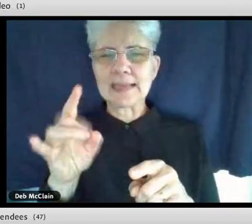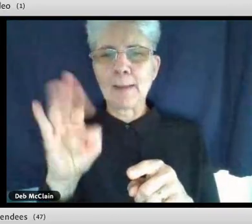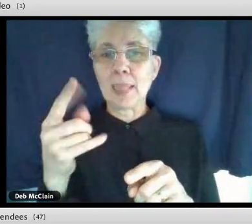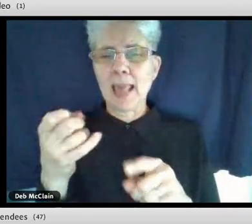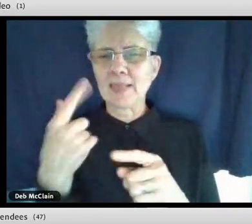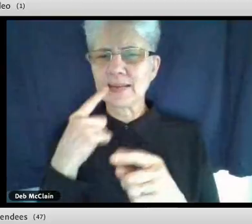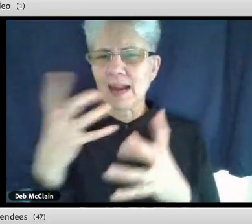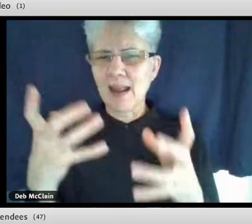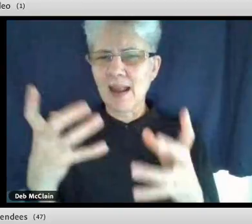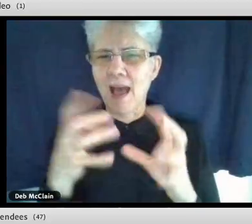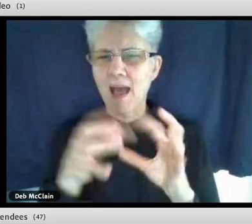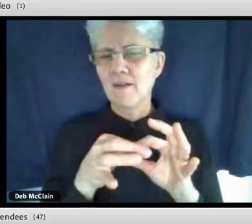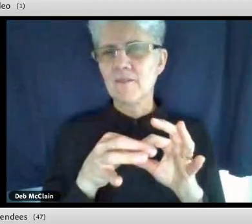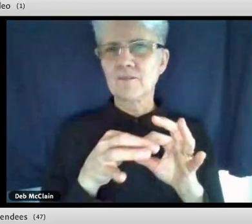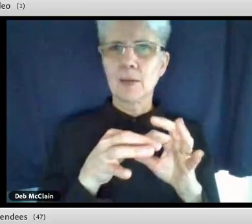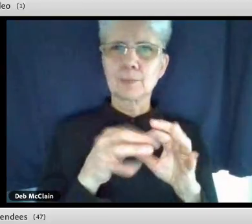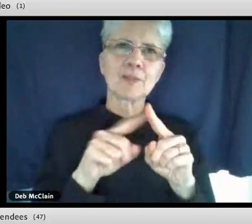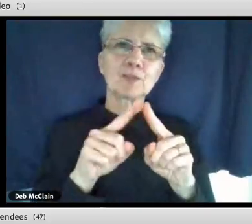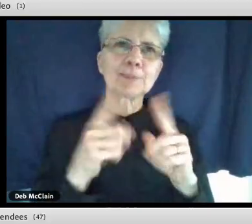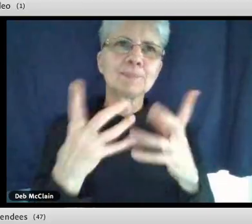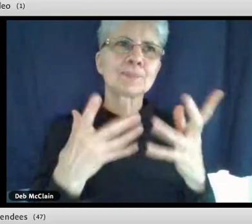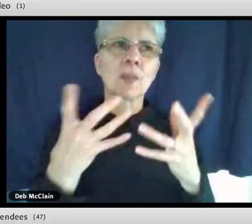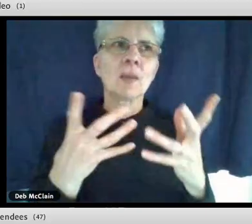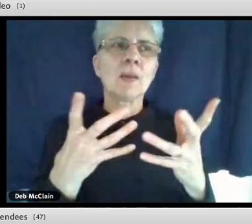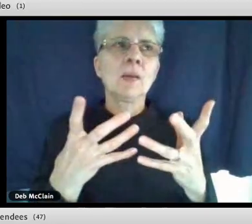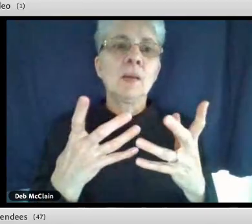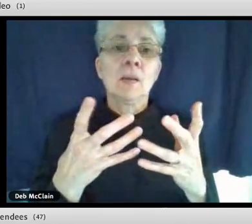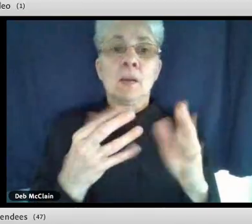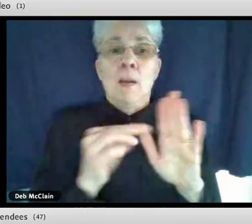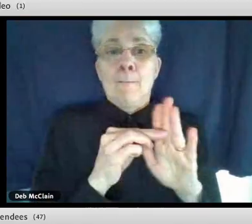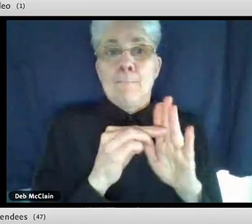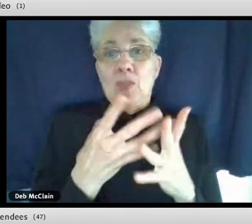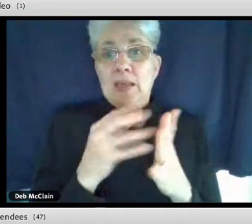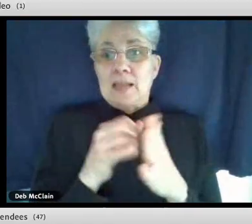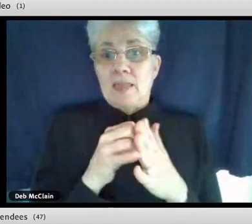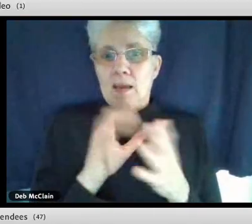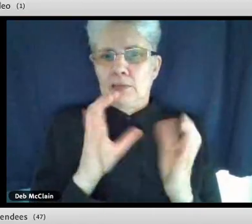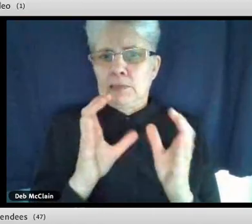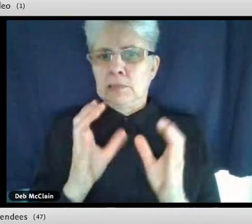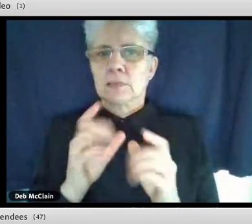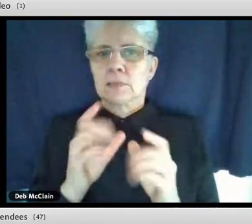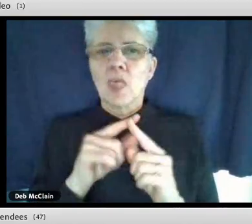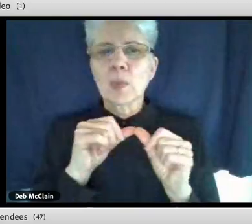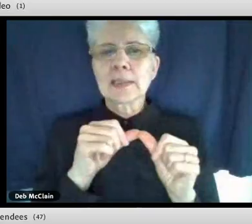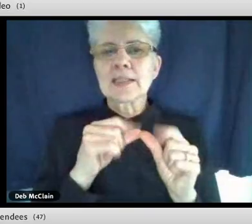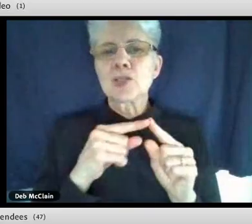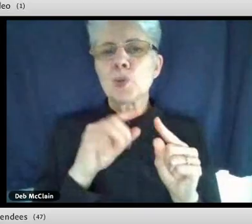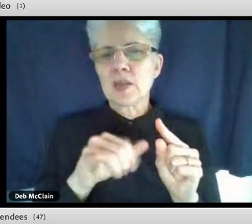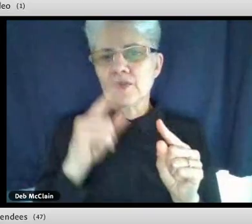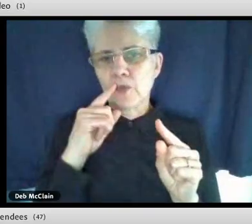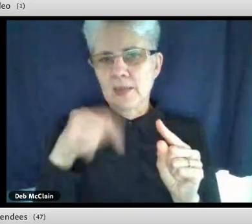they did a lot of different modeling and things like that. and so they wanted to continue this for this one.